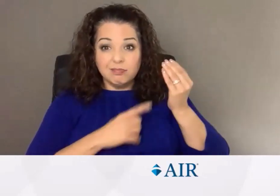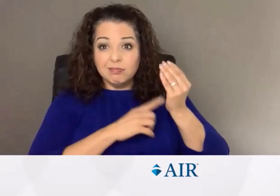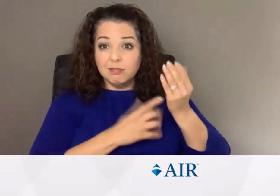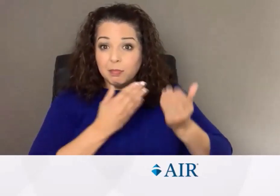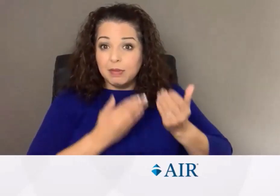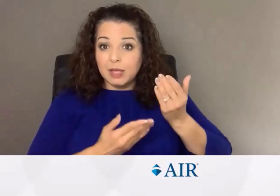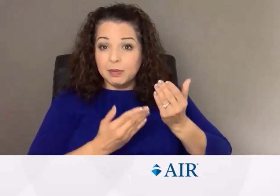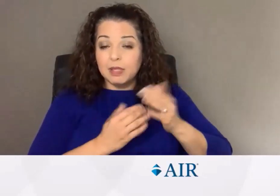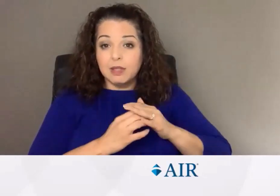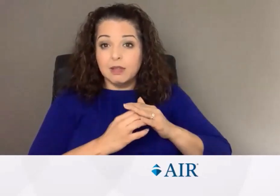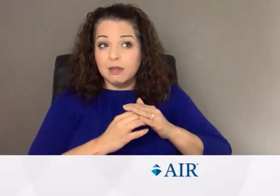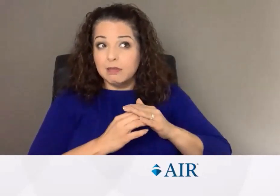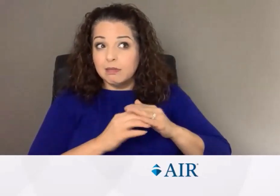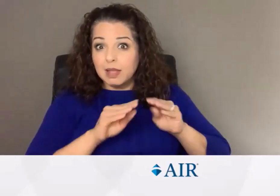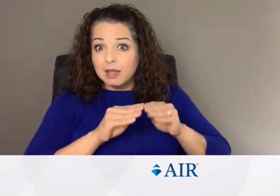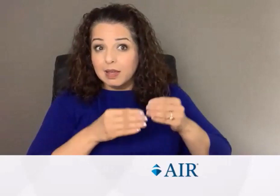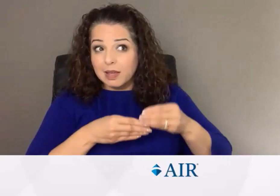extended to influence policy?